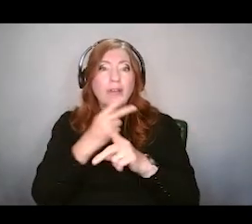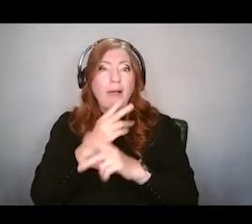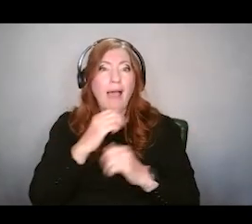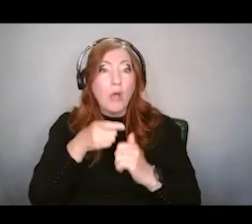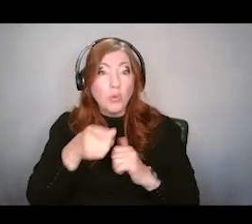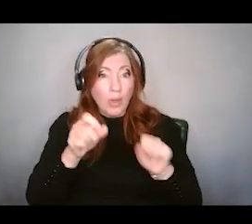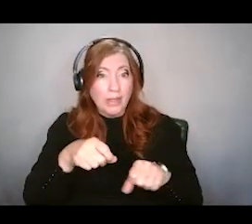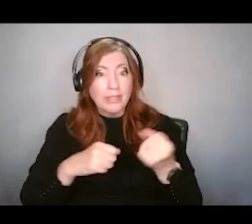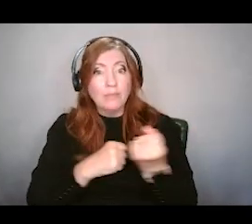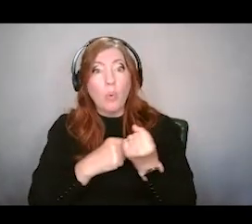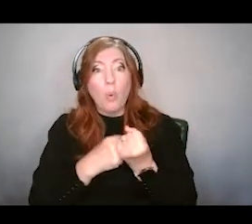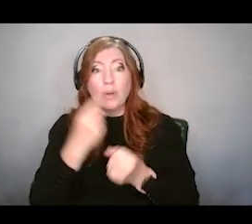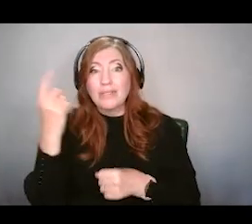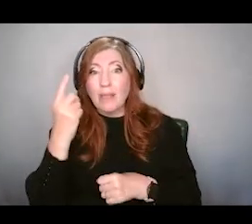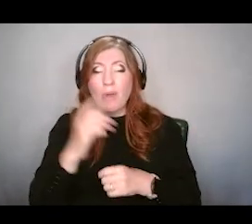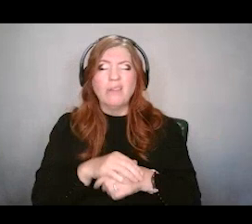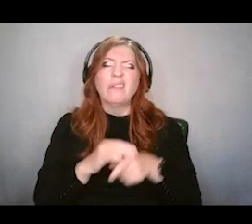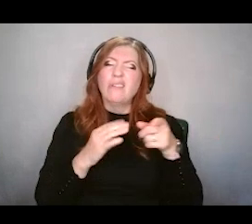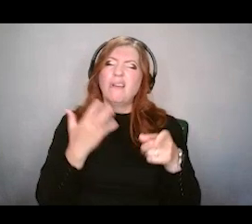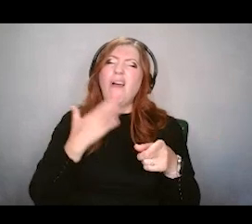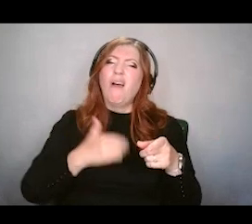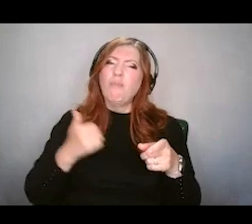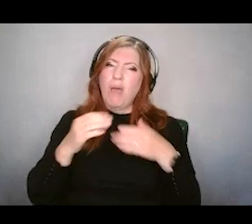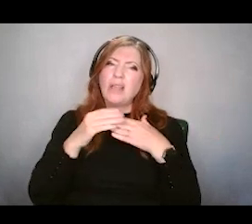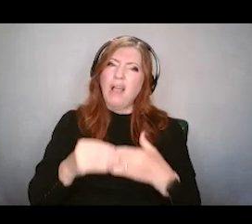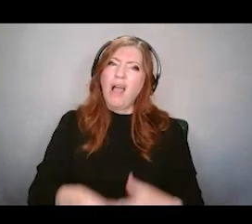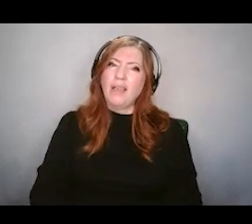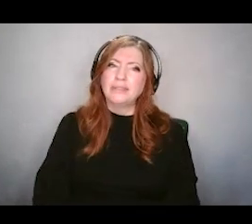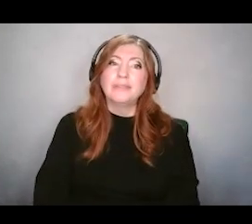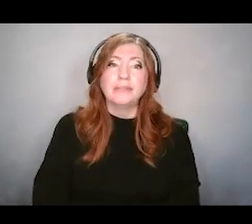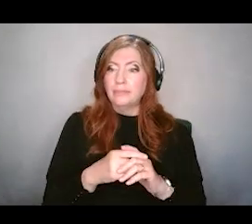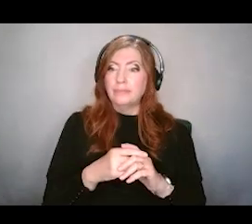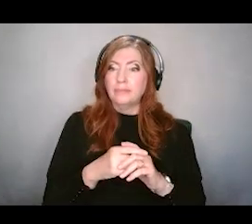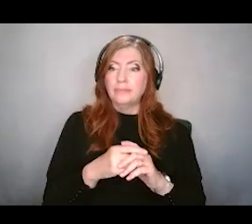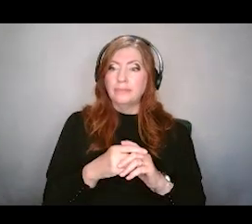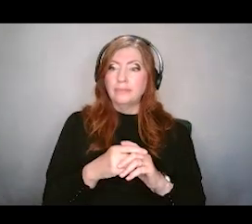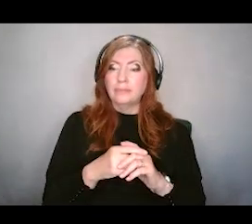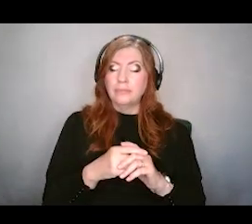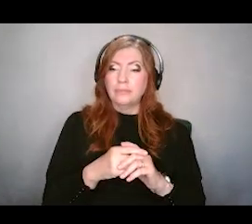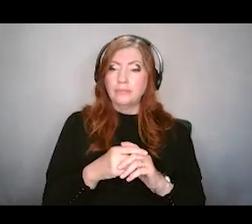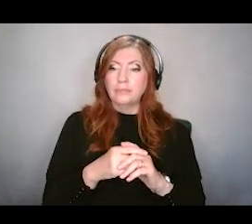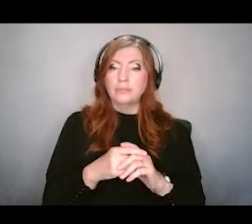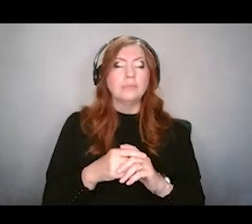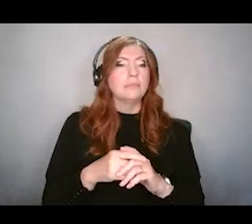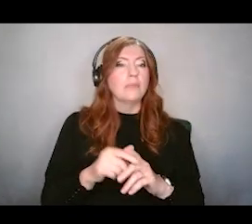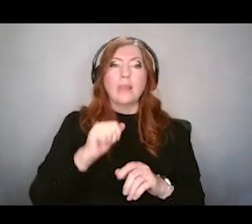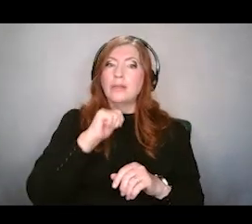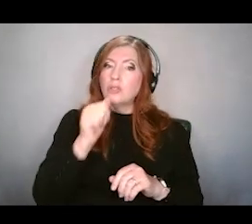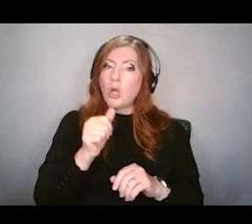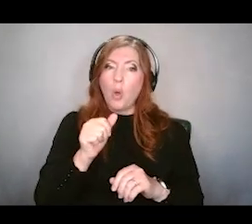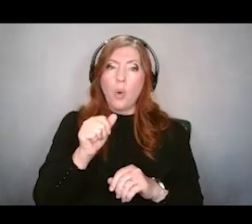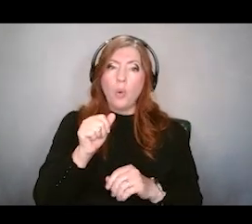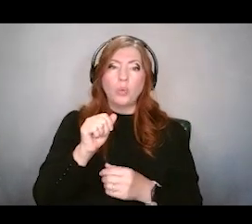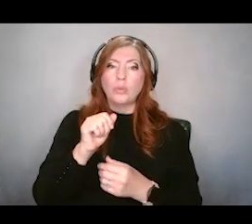this info can be your best guide. Don’t file documentation away and forget